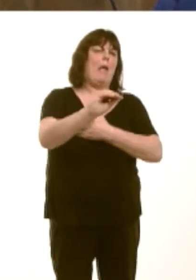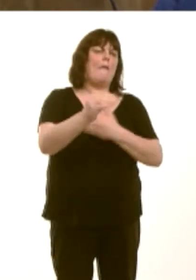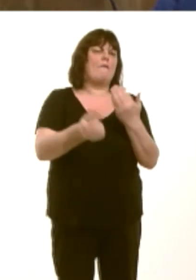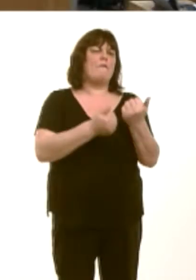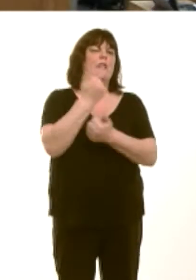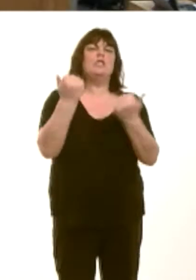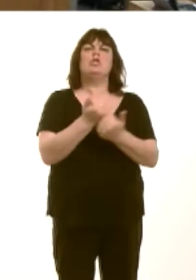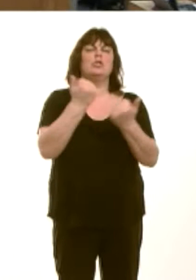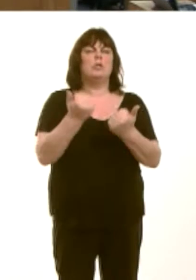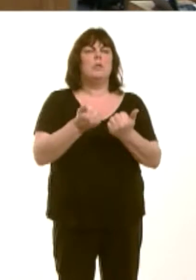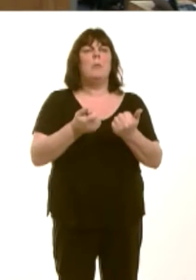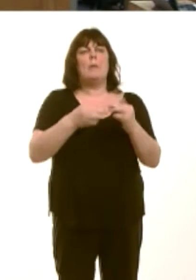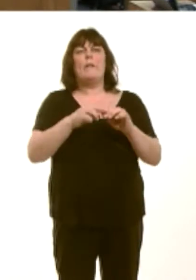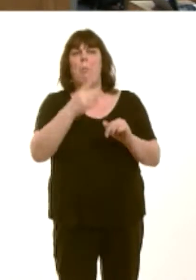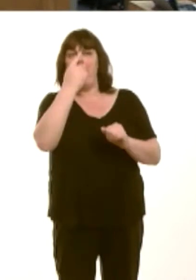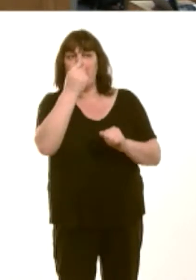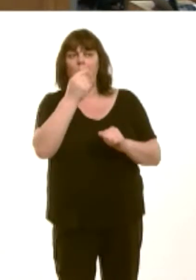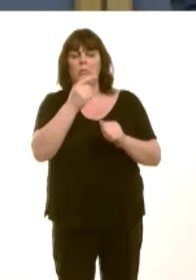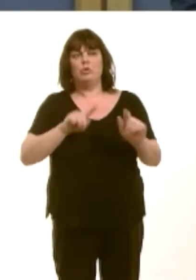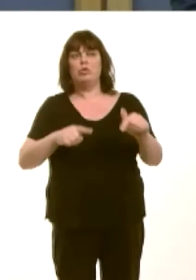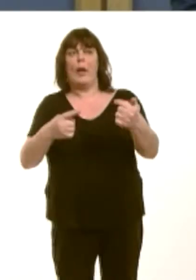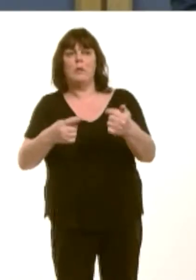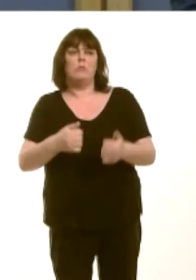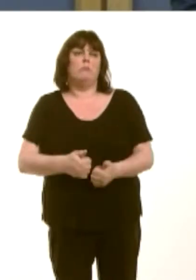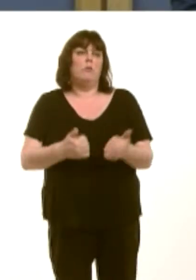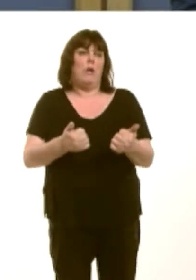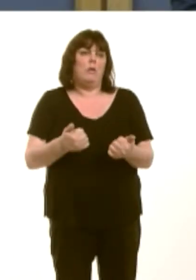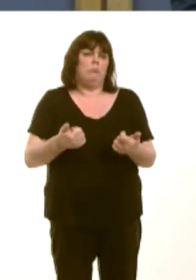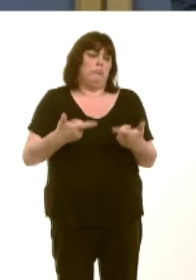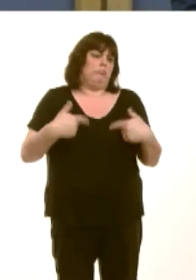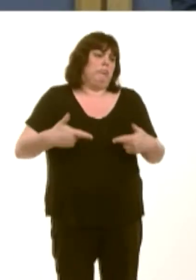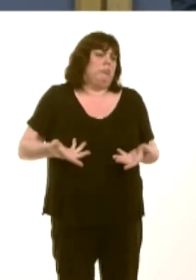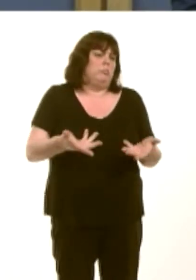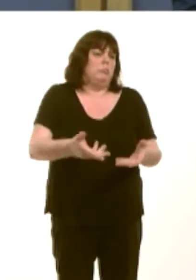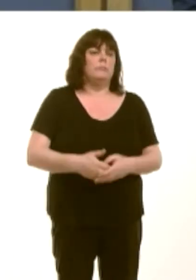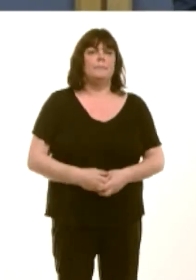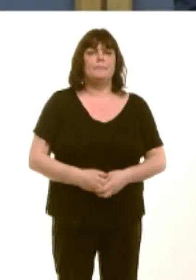Y Llywydd / The Presiding Officer: We now move back to questions on the order paper. Question 3óJanet Finch-Saunders. Janet Finch-Saunders: 3.